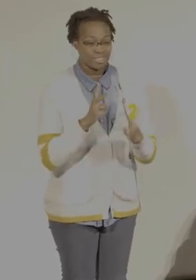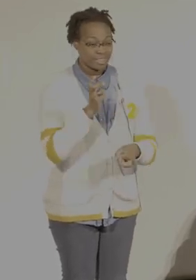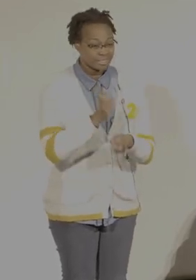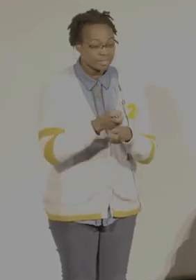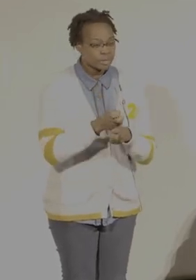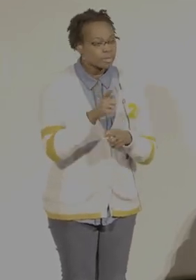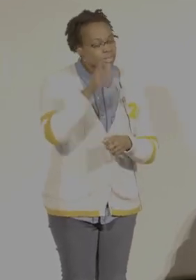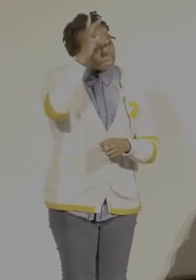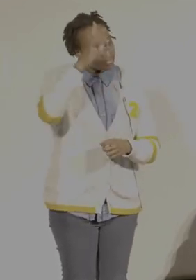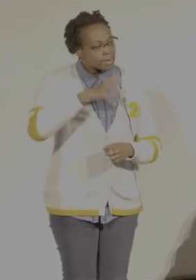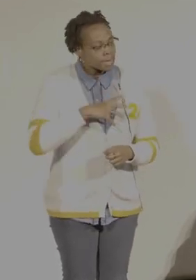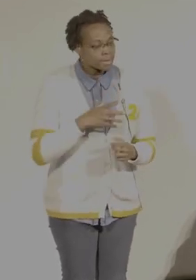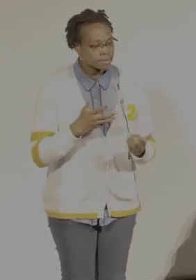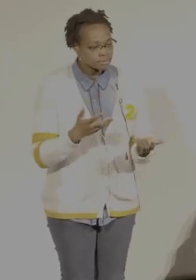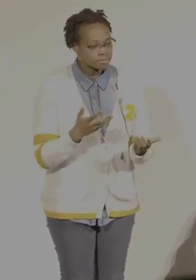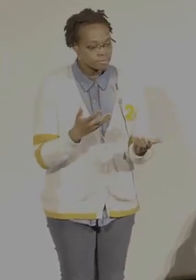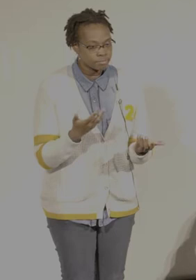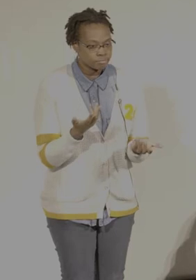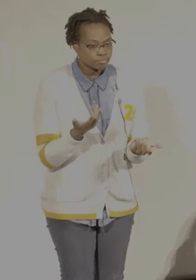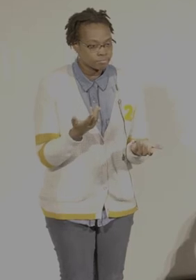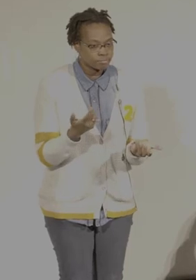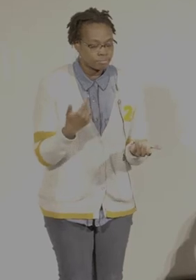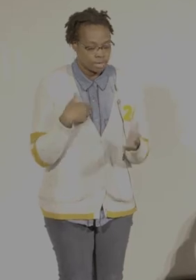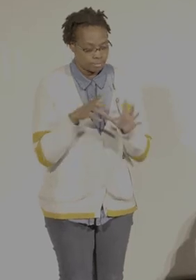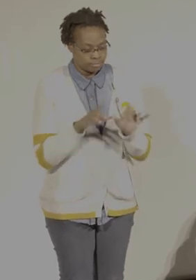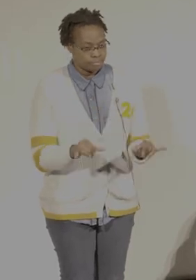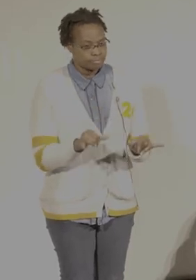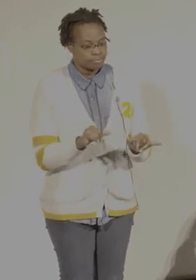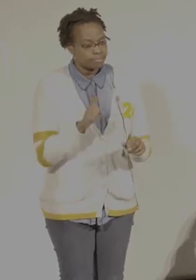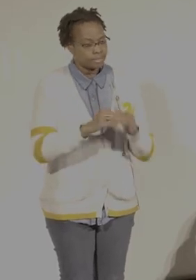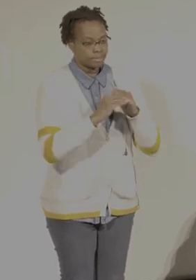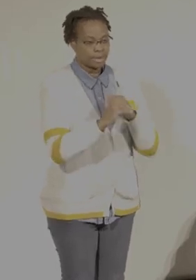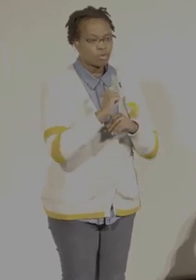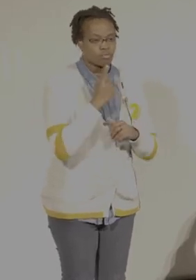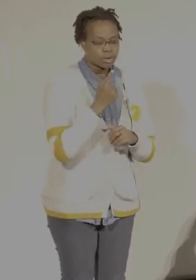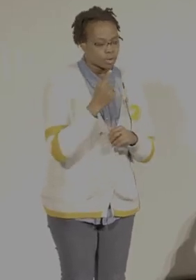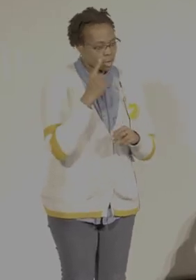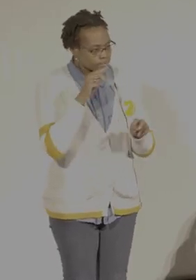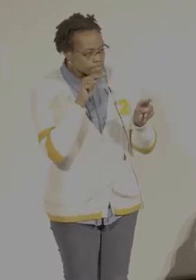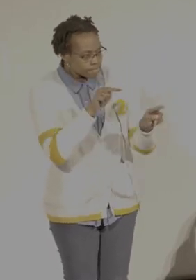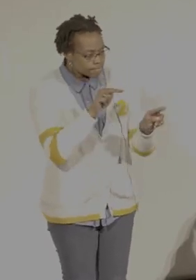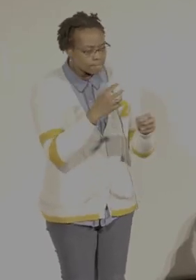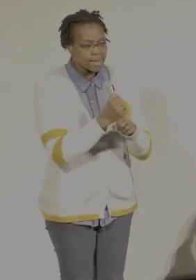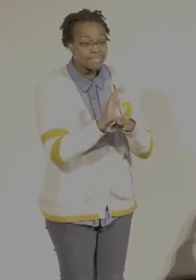This is a guy who whilst I simultaneously must maintain a critical eye towards I'm making a film about him.